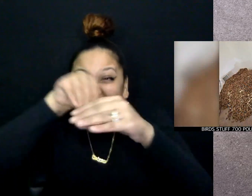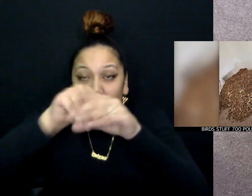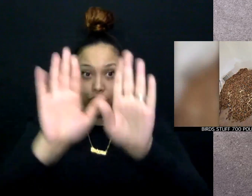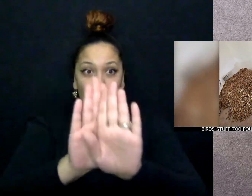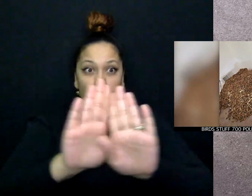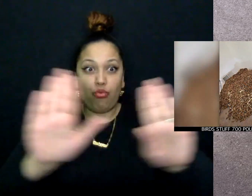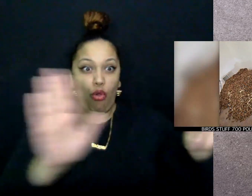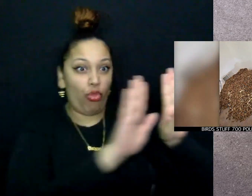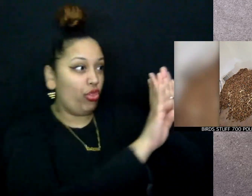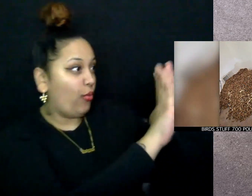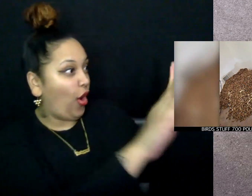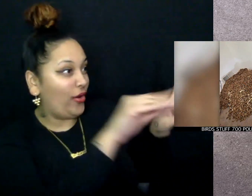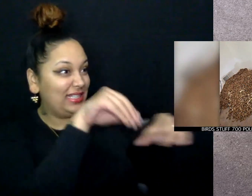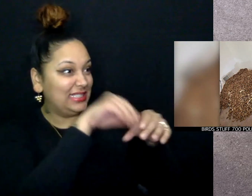The device has three parts.